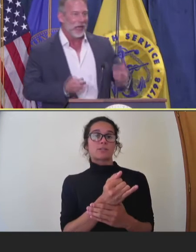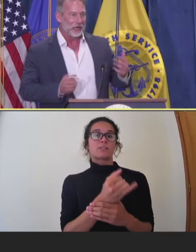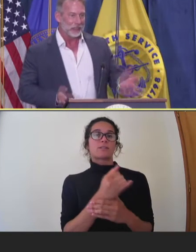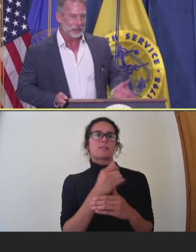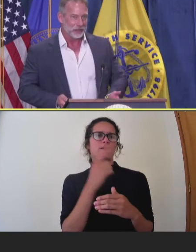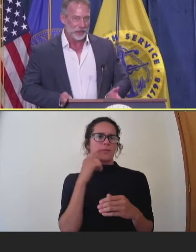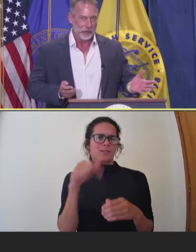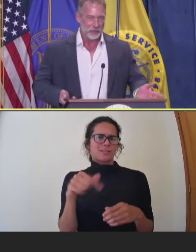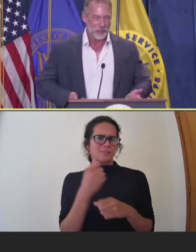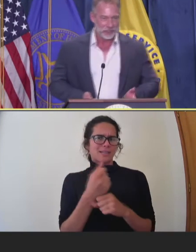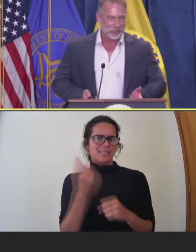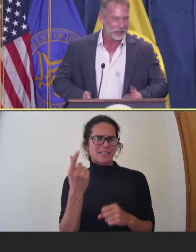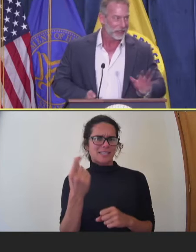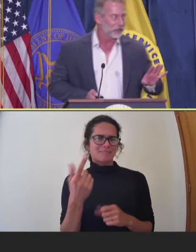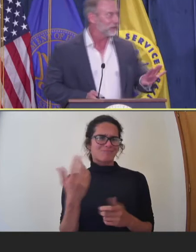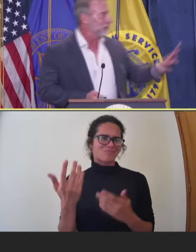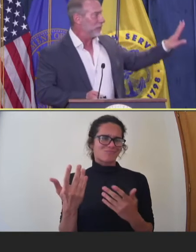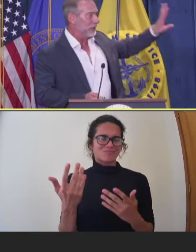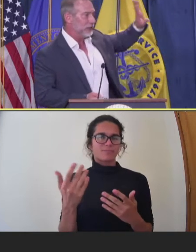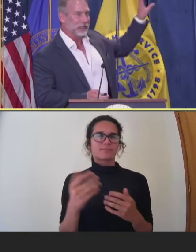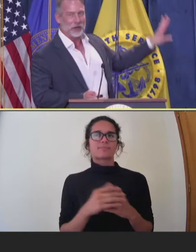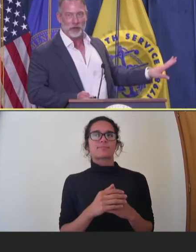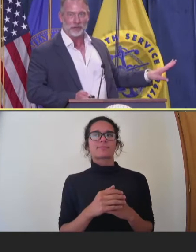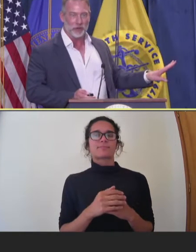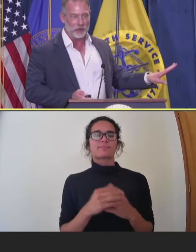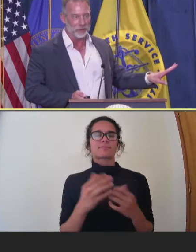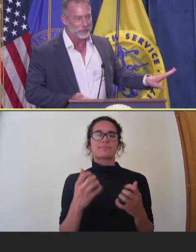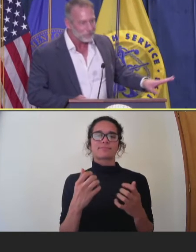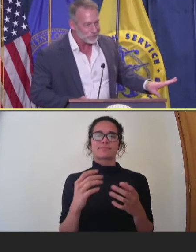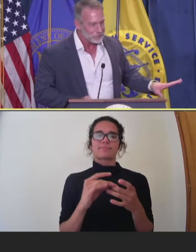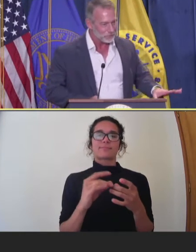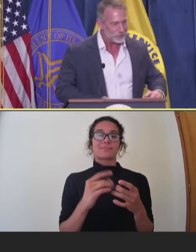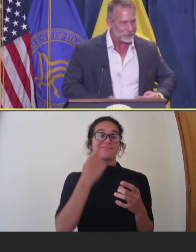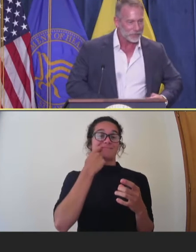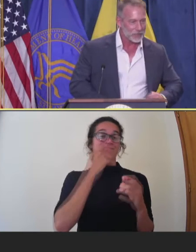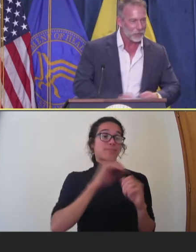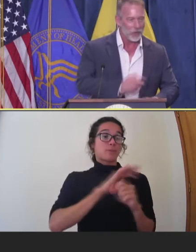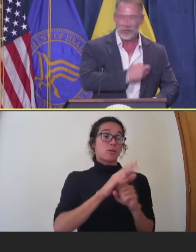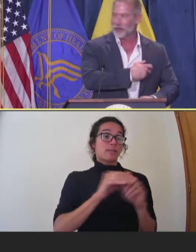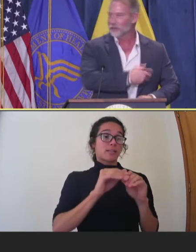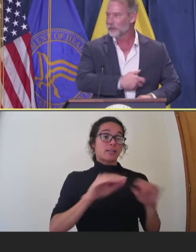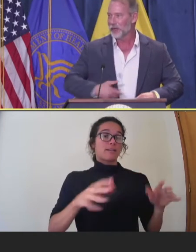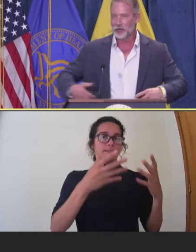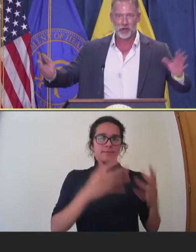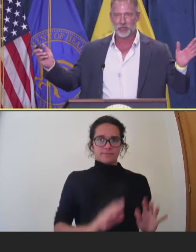And I just, you know, want to say like this, we had just come off of COVID. We knew how to do